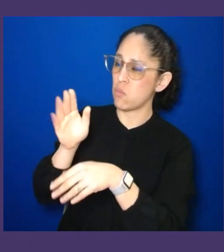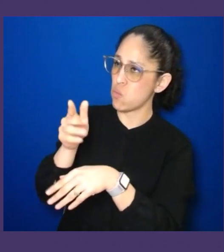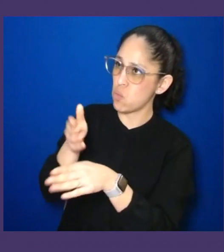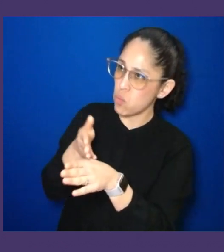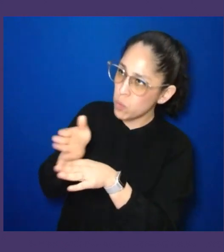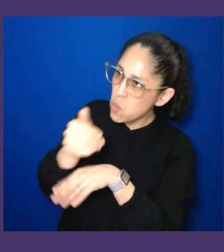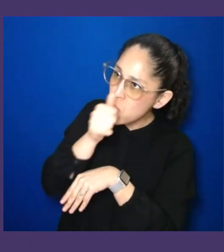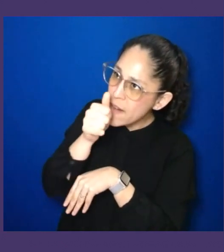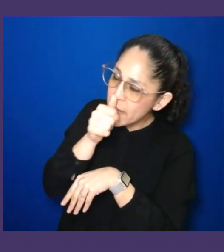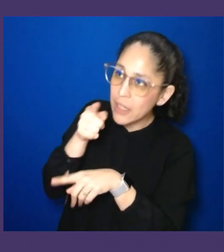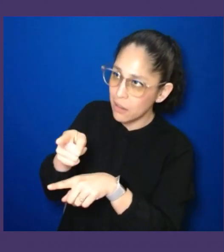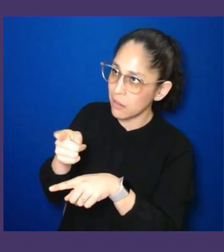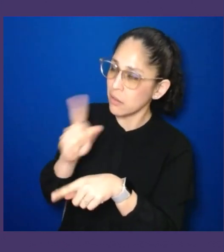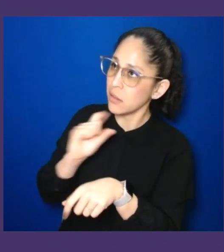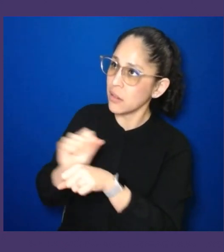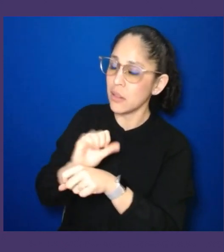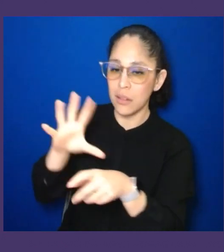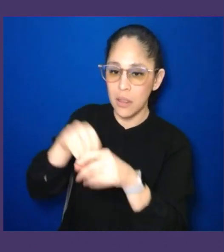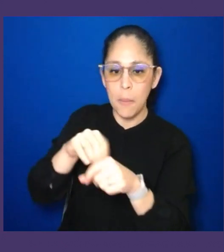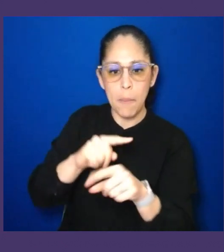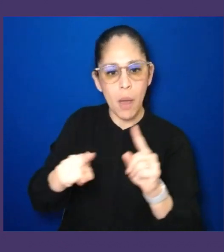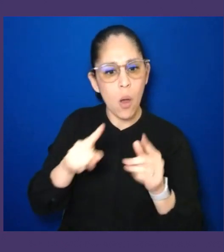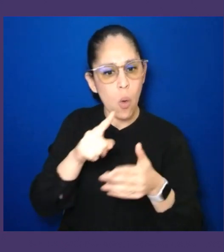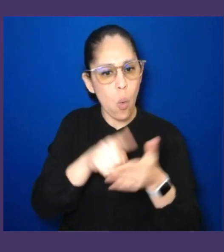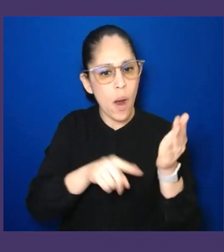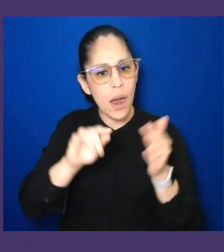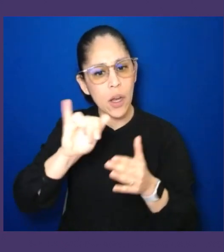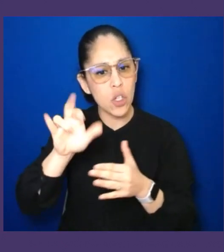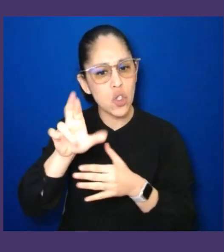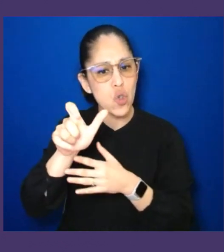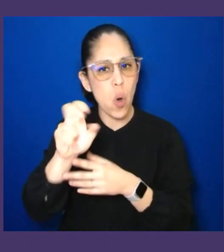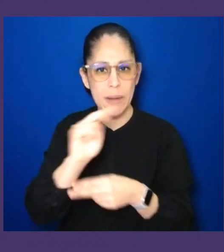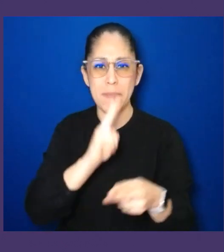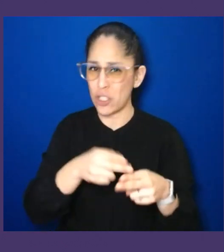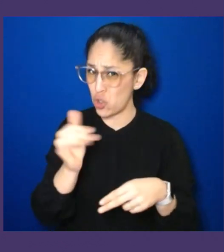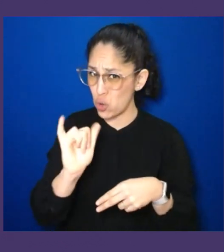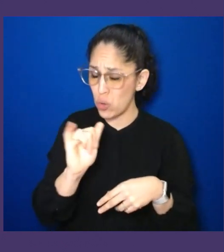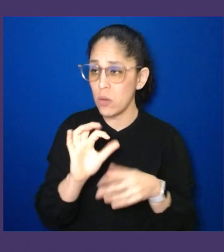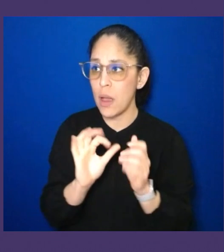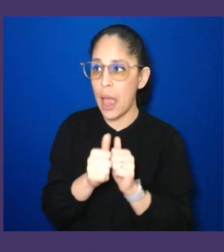which is the way that the private sector can also be